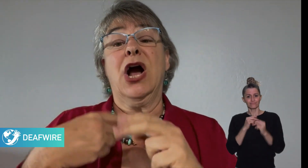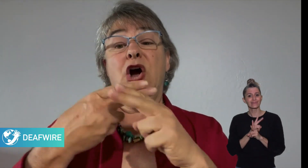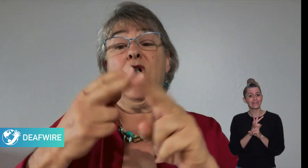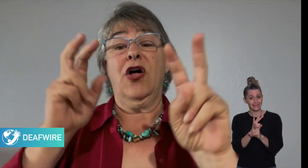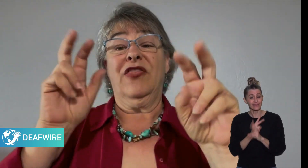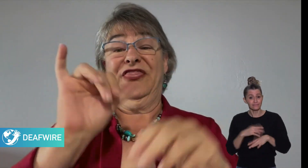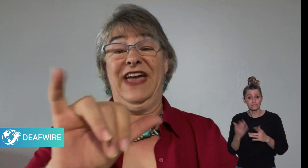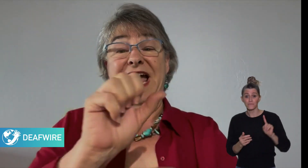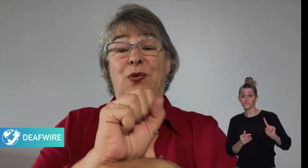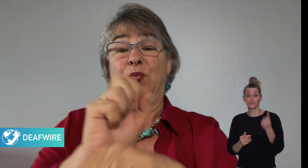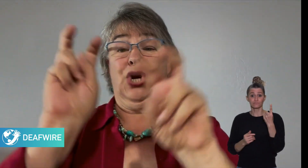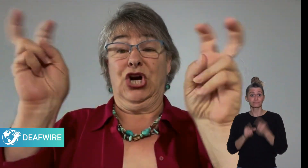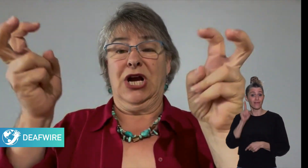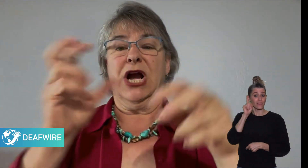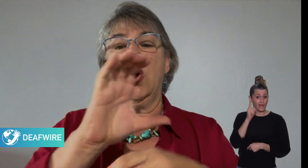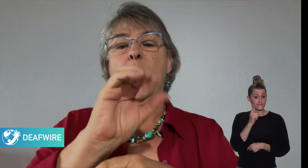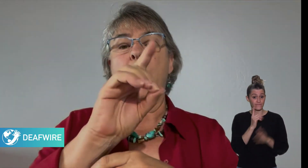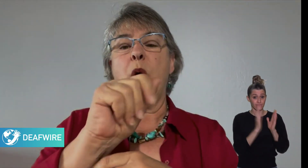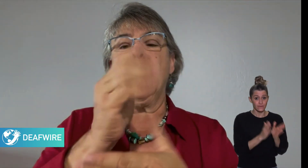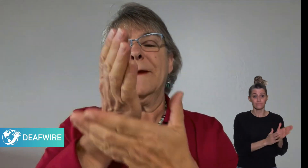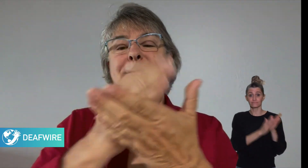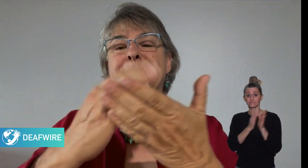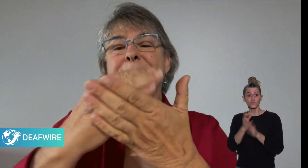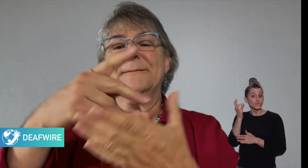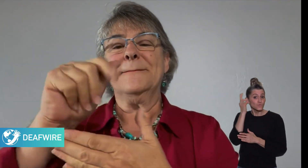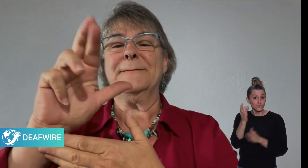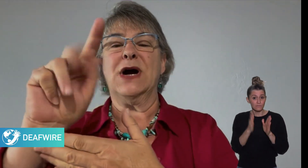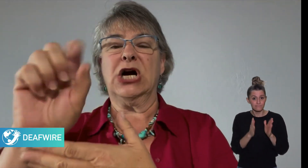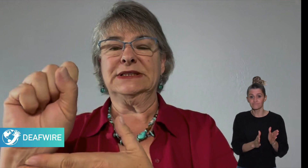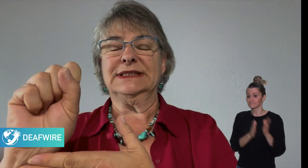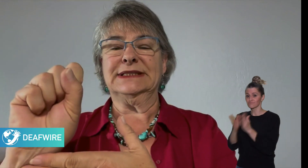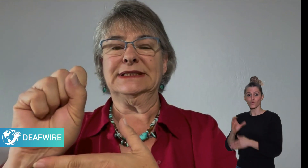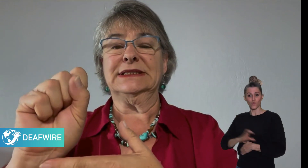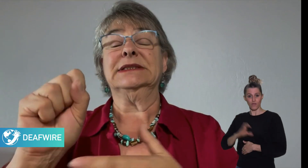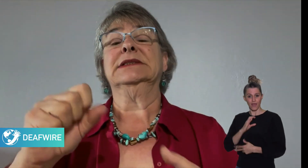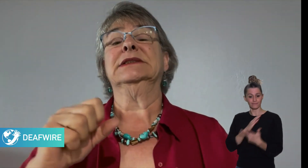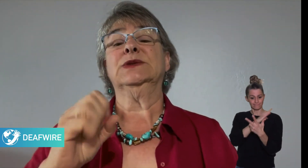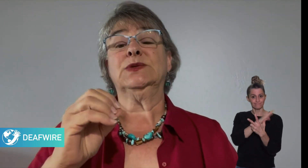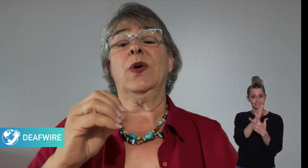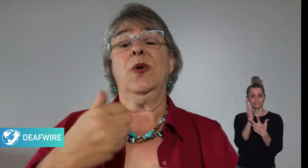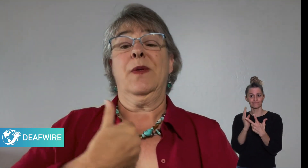I explain it. I call this explanation “CODA Parts”.